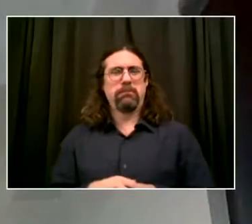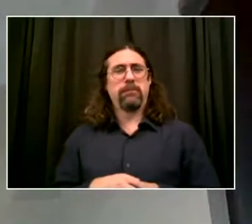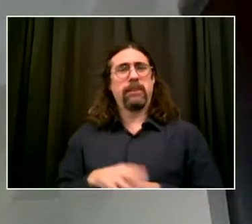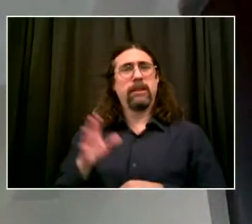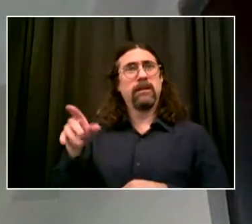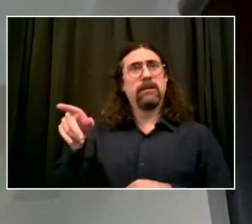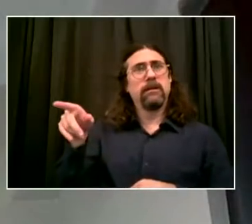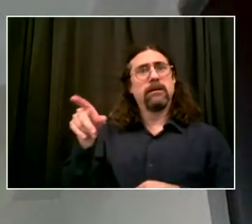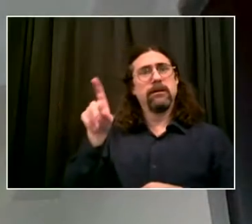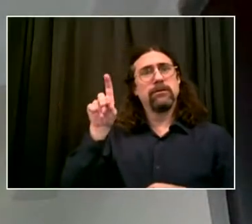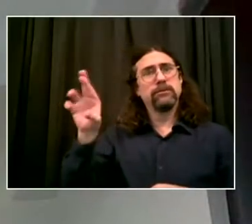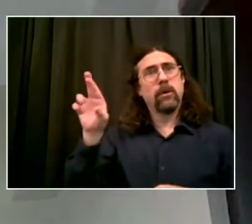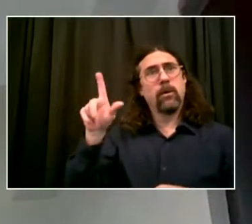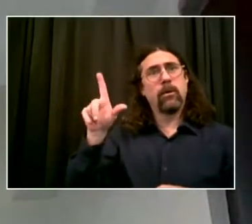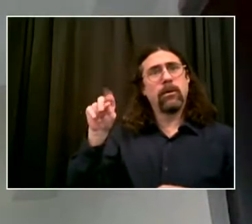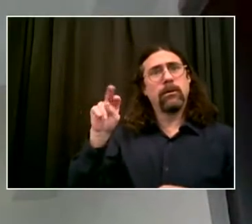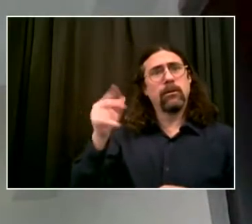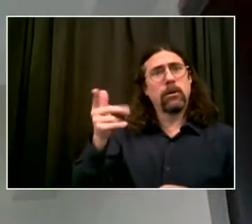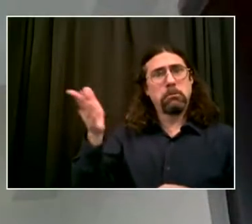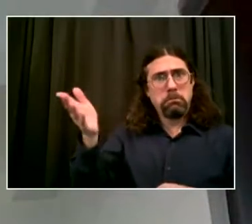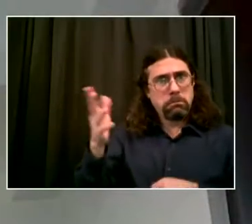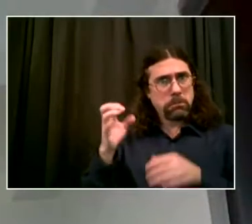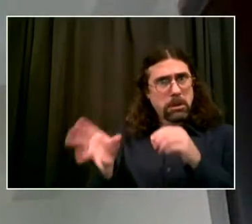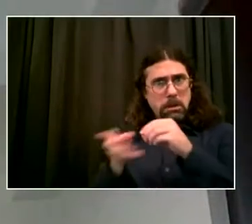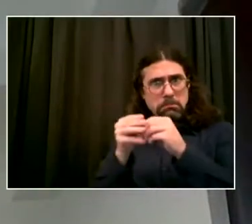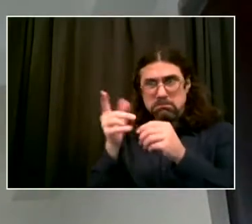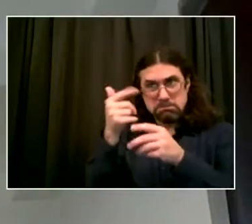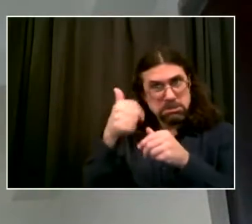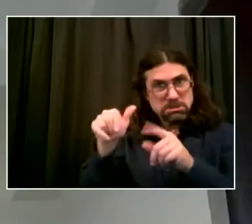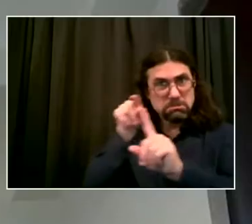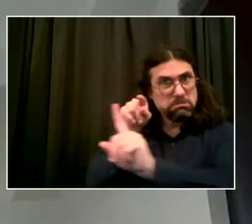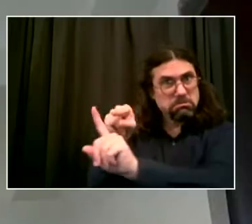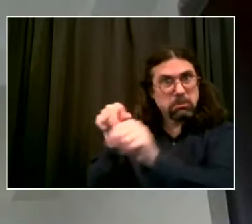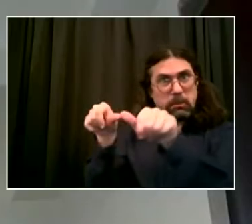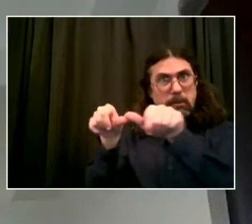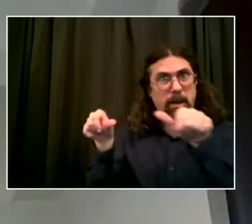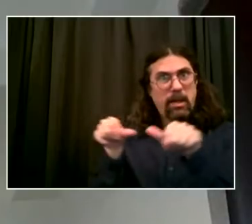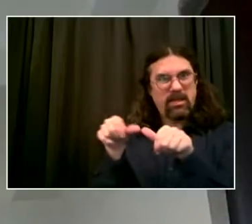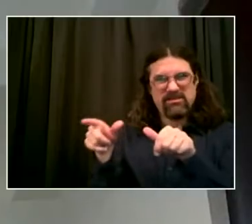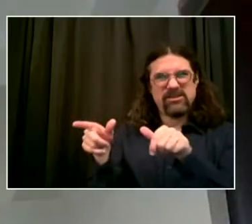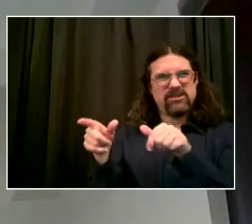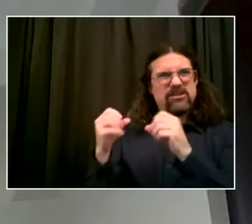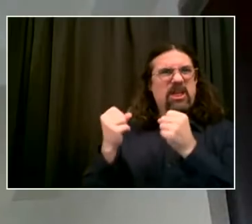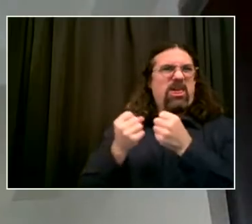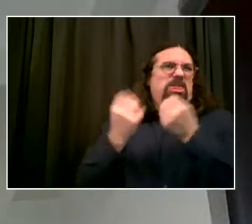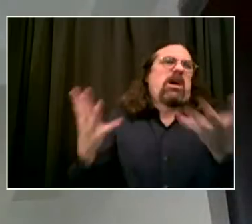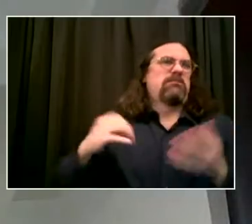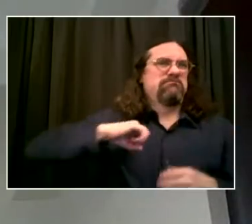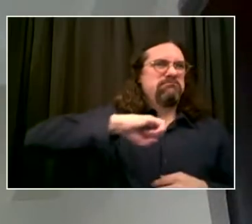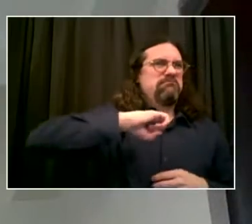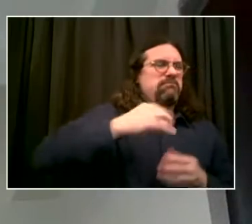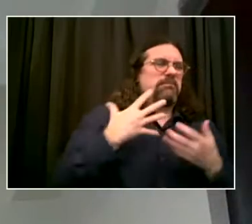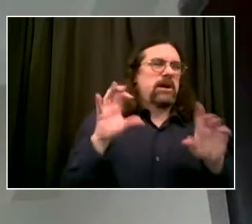DR. LONG, DO YOU WANT TO SPEAK TO THIS WHETHER YOU ARE SEEING ANY PATTERNS OUT THERE IN RESPONSE TO ANY TESTING? I APPRECIATE THE TESTING, IN